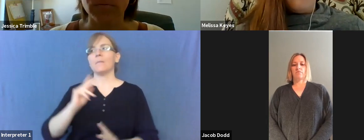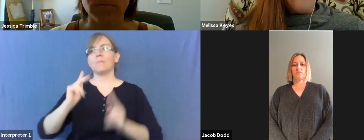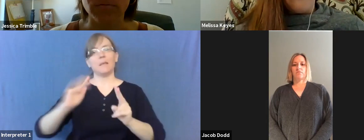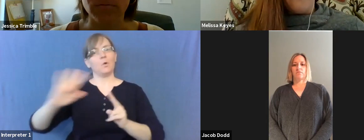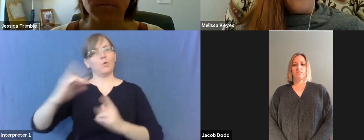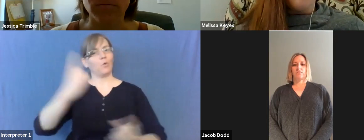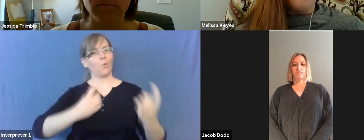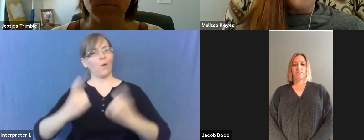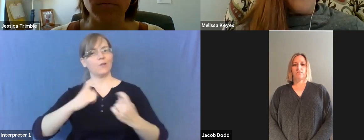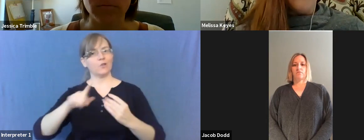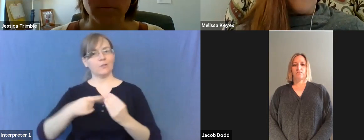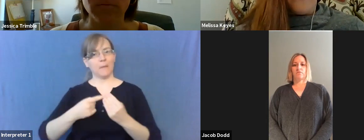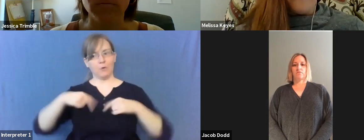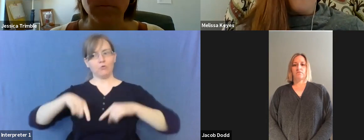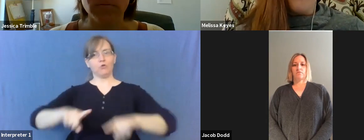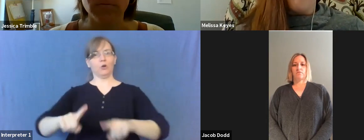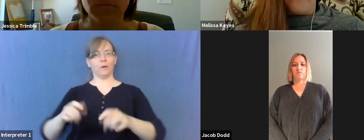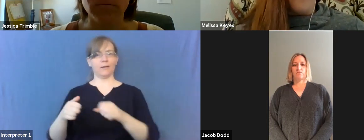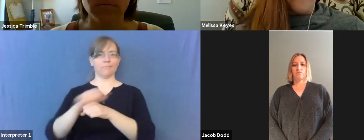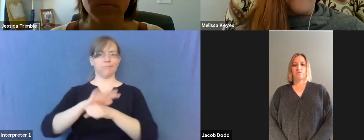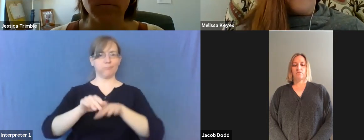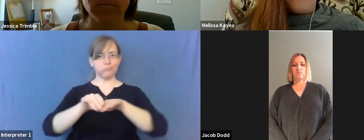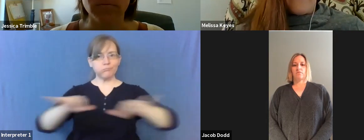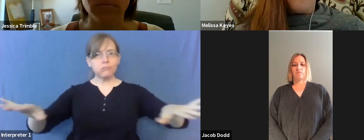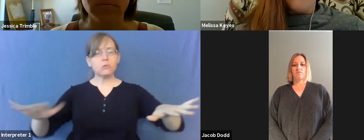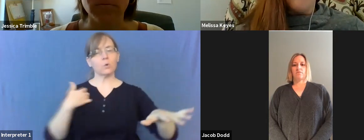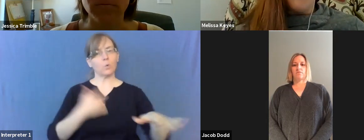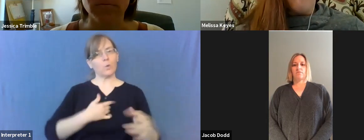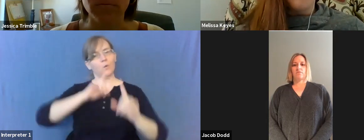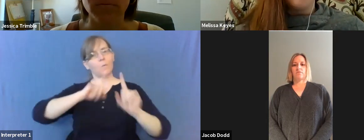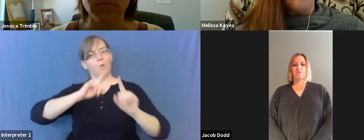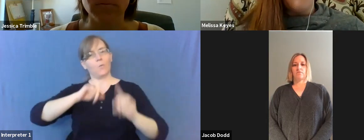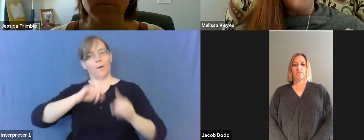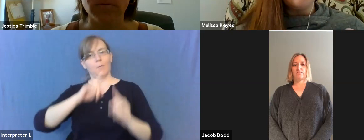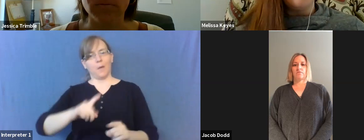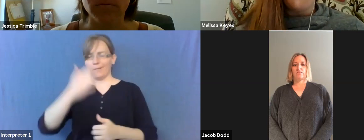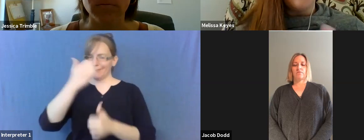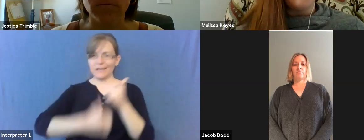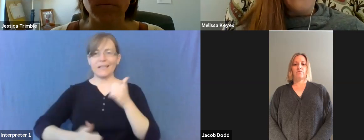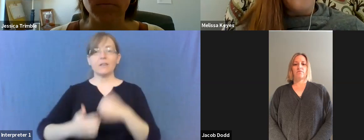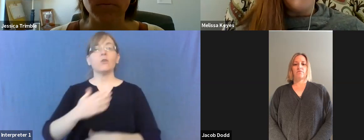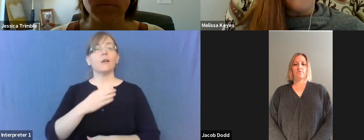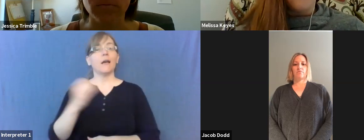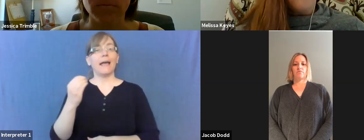that we are being responsive and number one priority is to make sure that when these discussions are happening